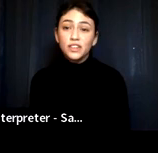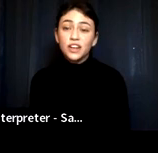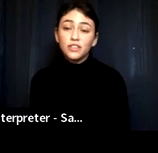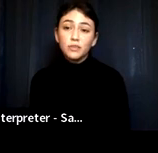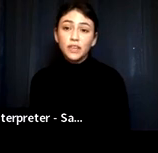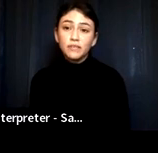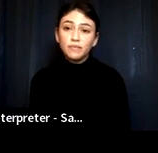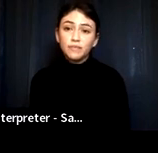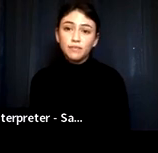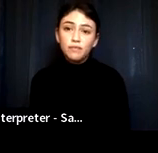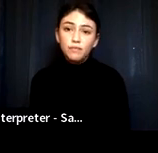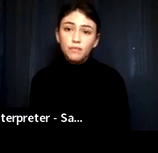It's really been a challenge for me.